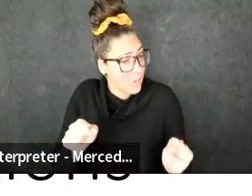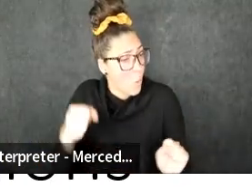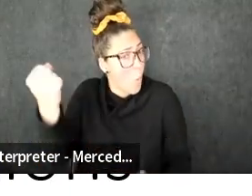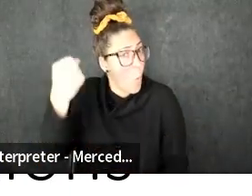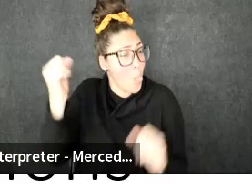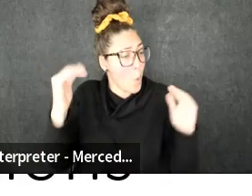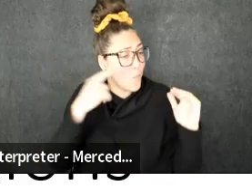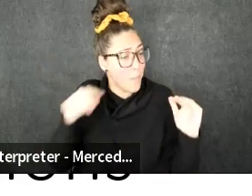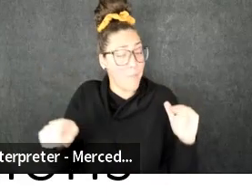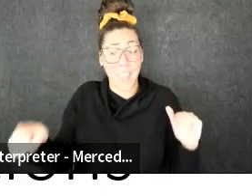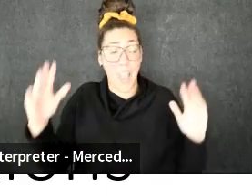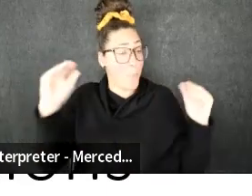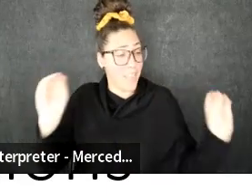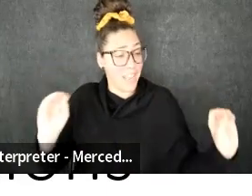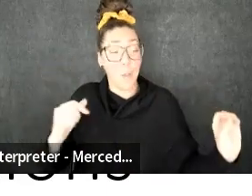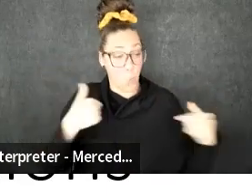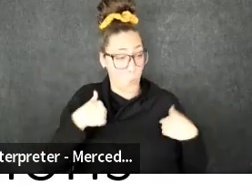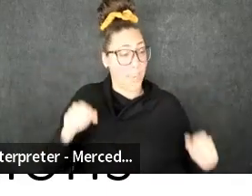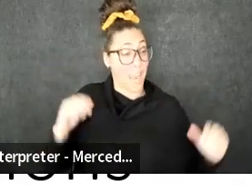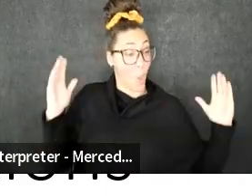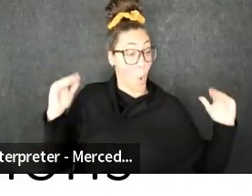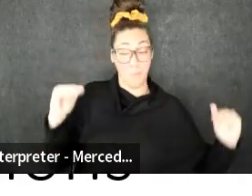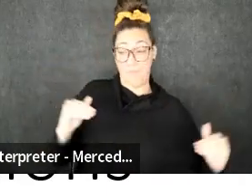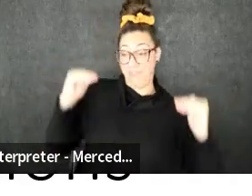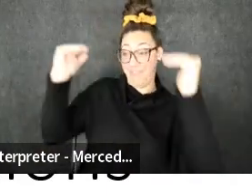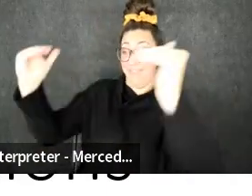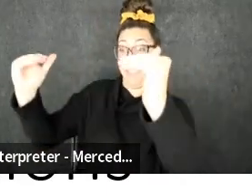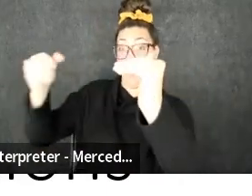So if they don't have the willpower right now to believe in themselves,